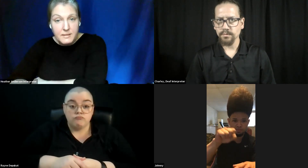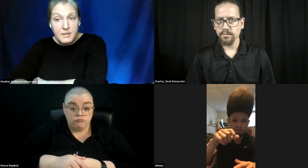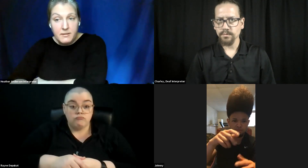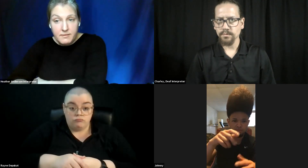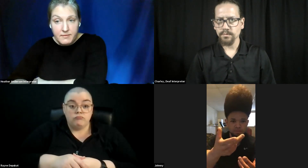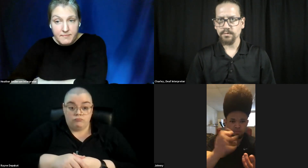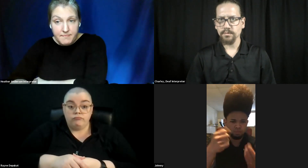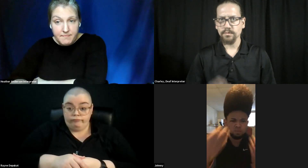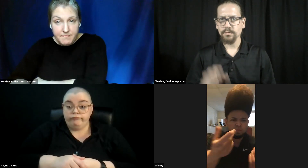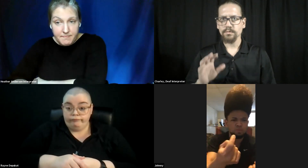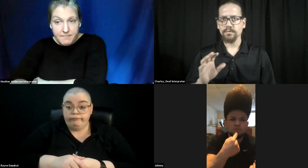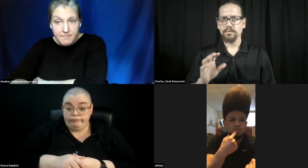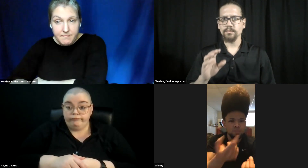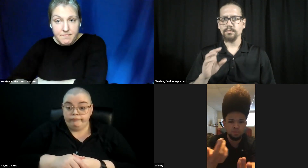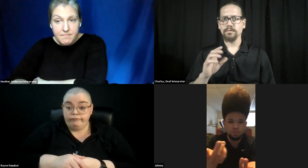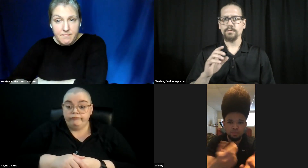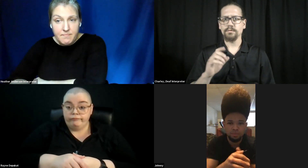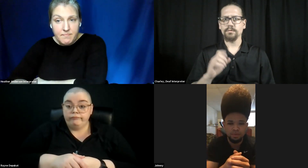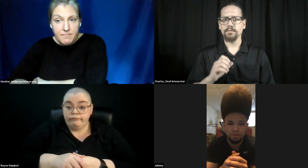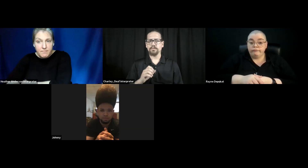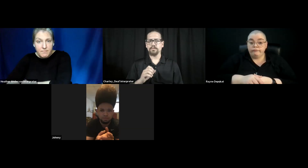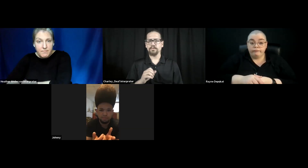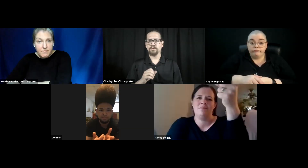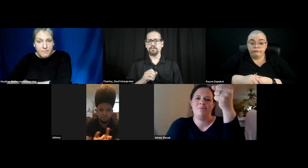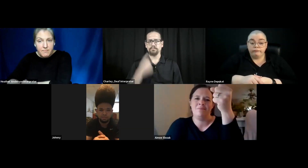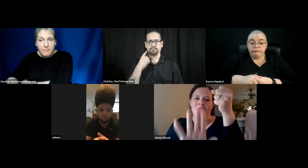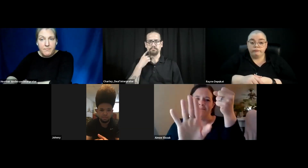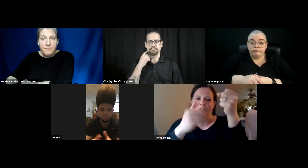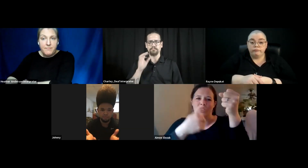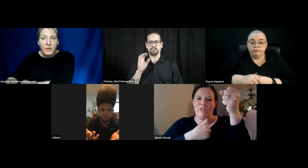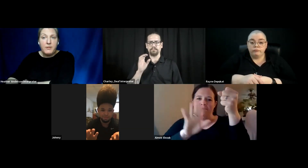Can you see me.